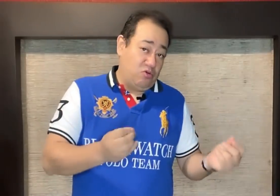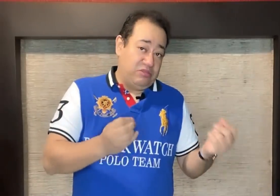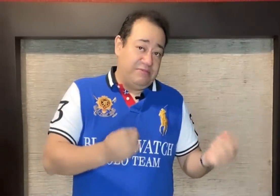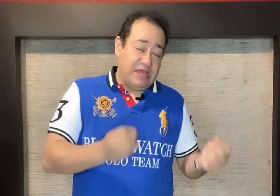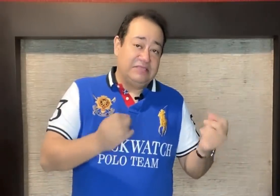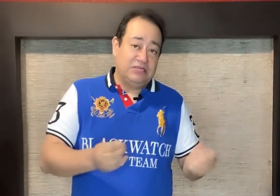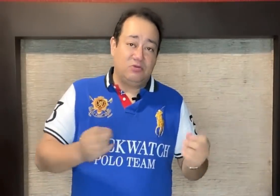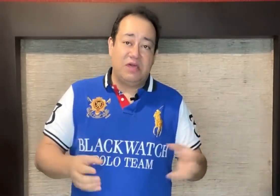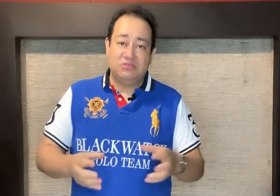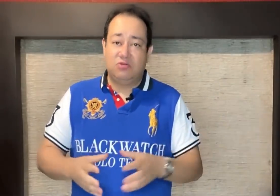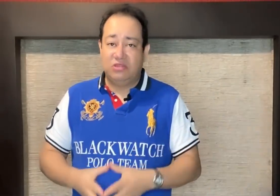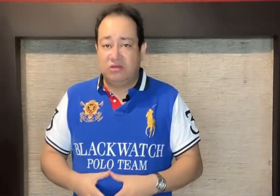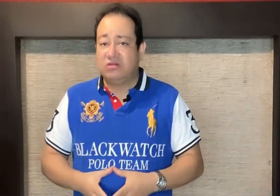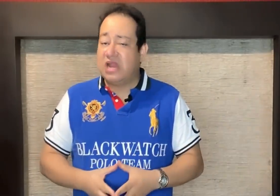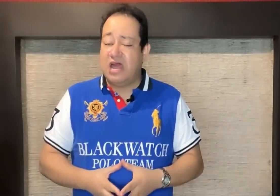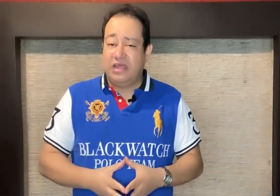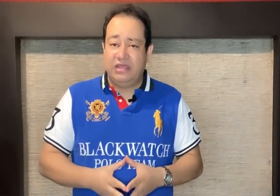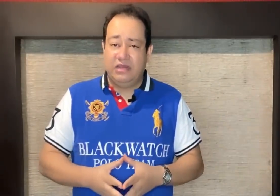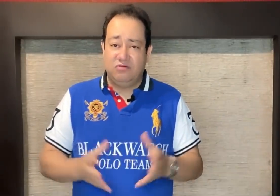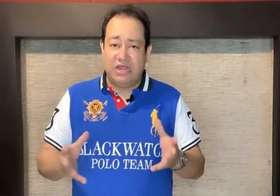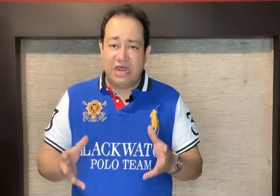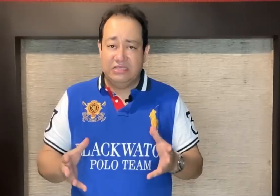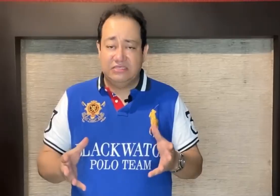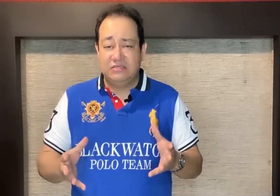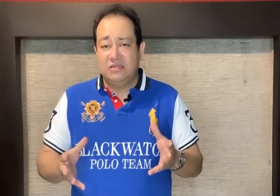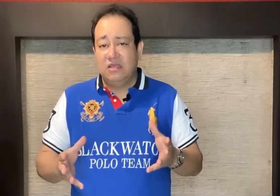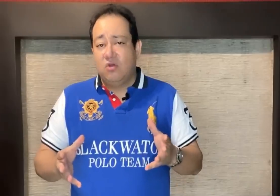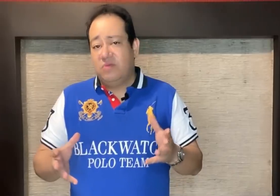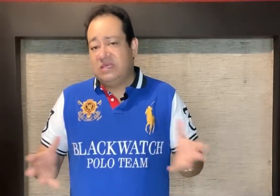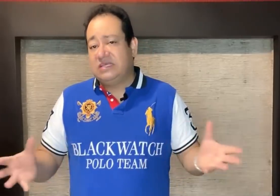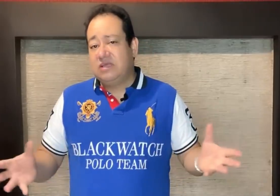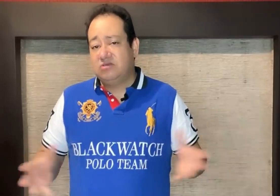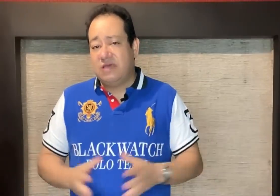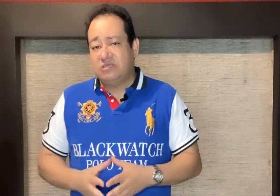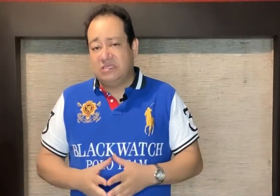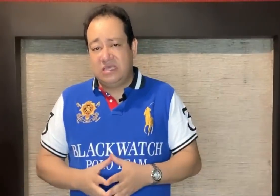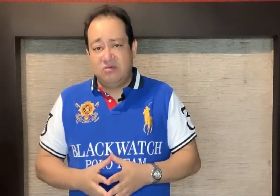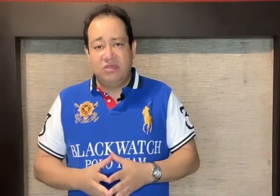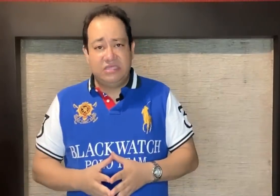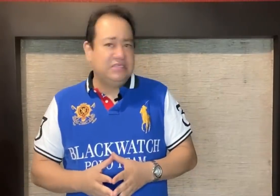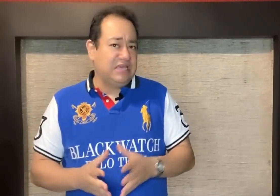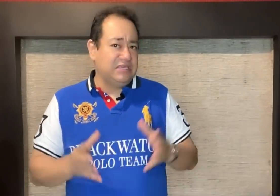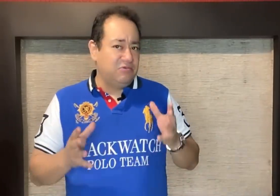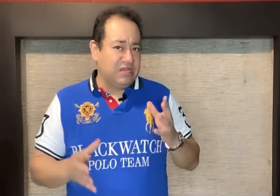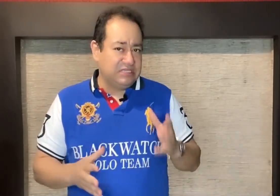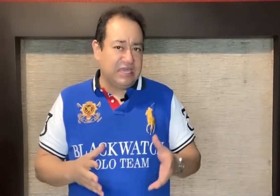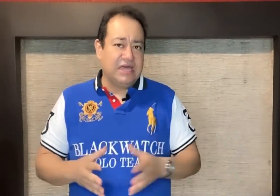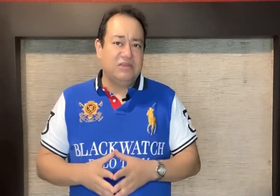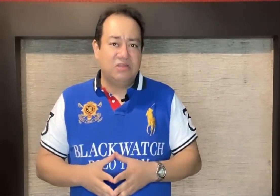taken into account next door they want me to be the lips so followed is